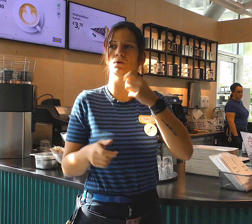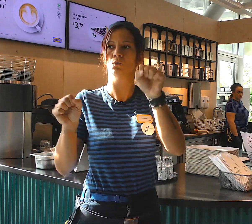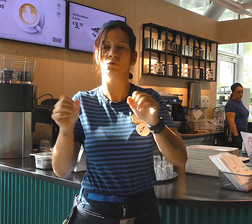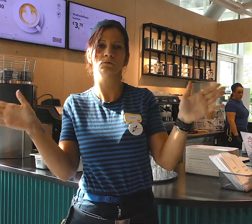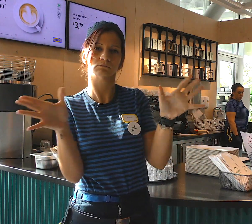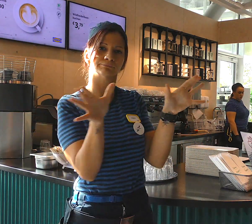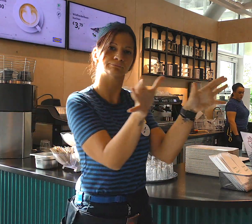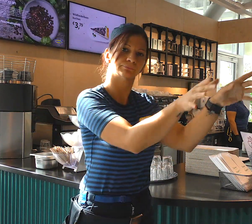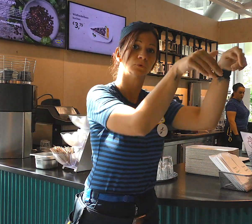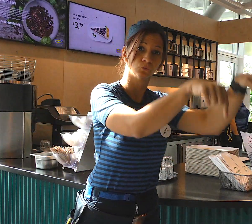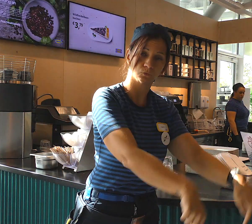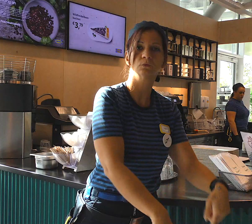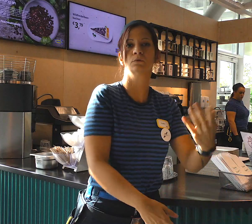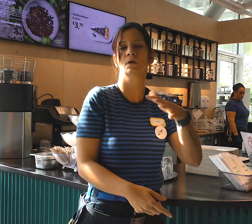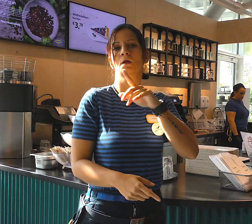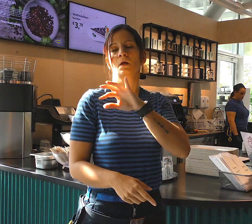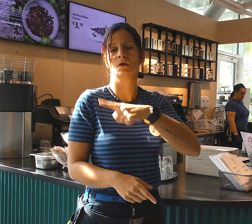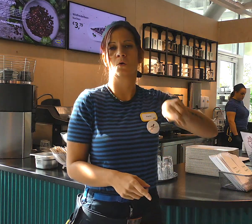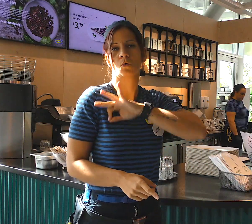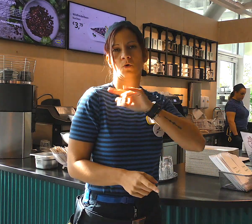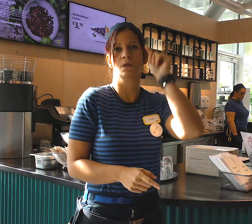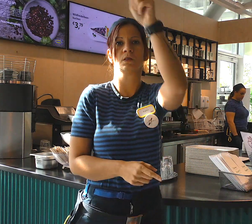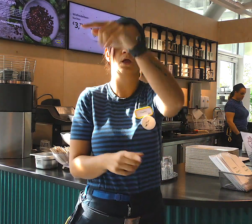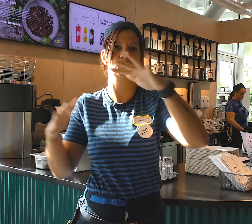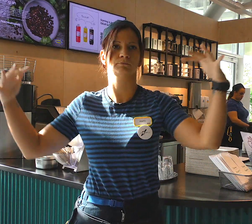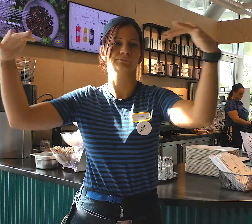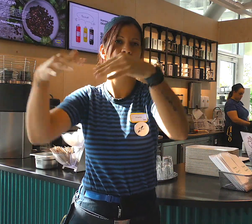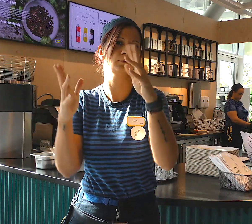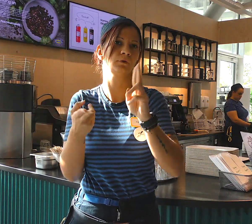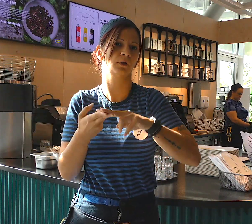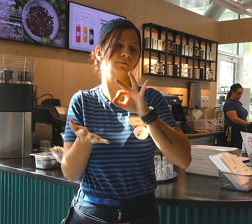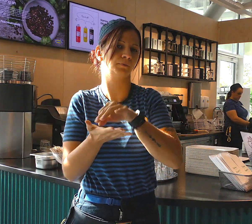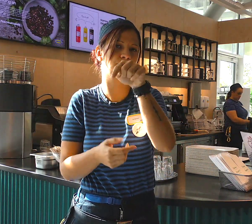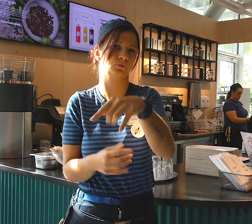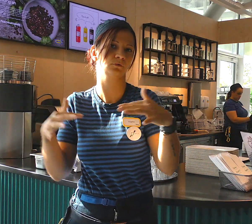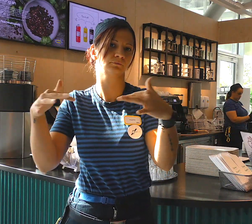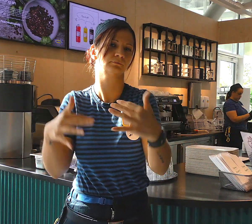My job is to collect the customers and escort them downstairs. And then the colleagues all go downstairs to their meeting point outside, where they gather.